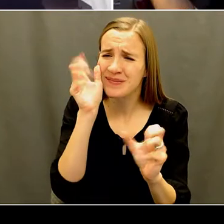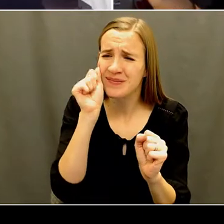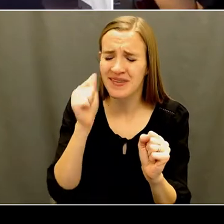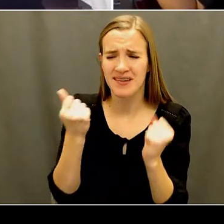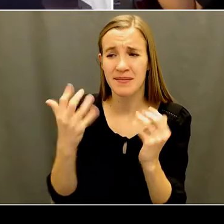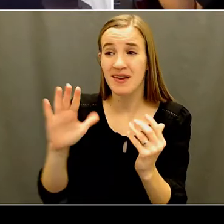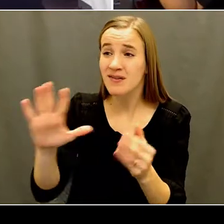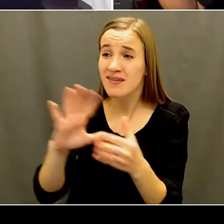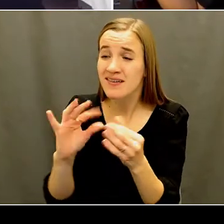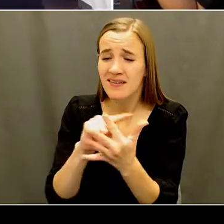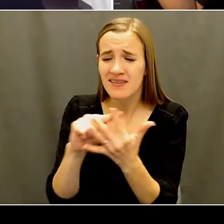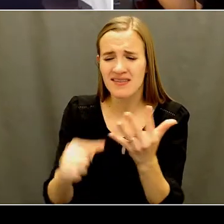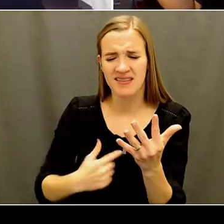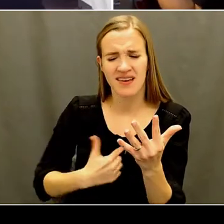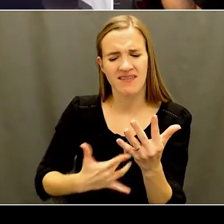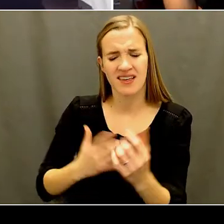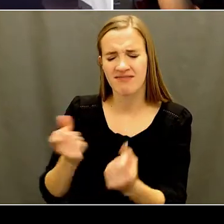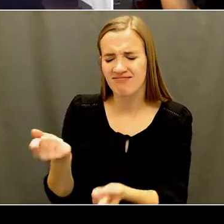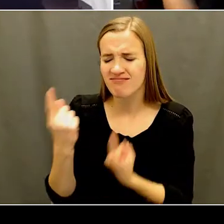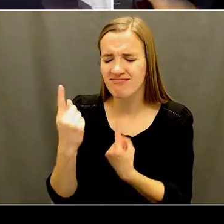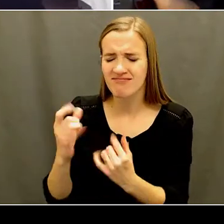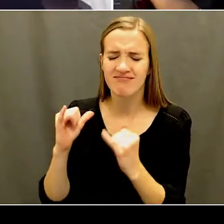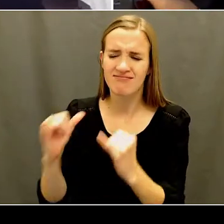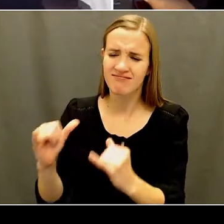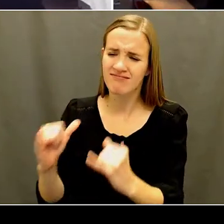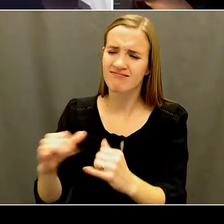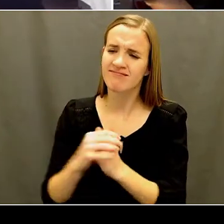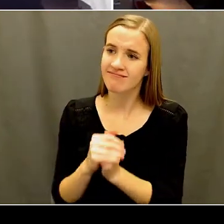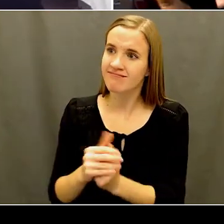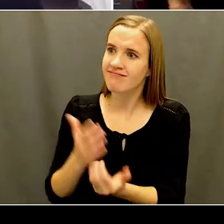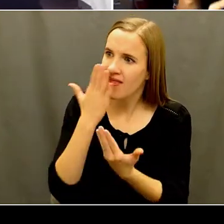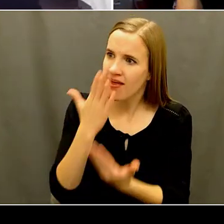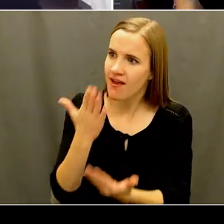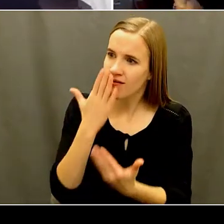disabled side, and seeing it as inspiration porn to actually connecting